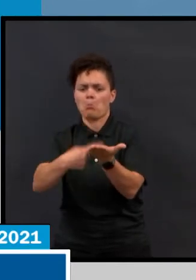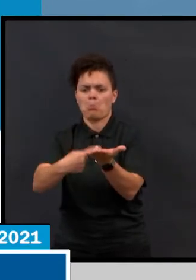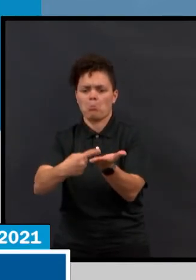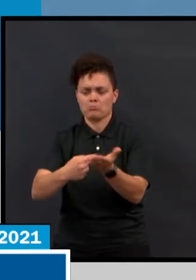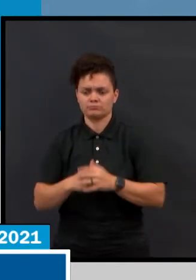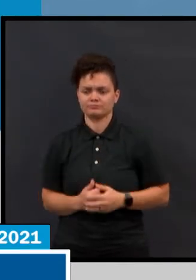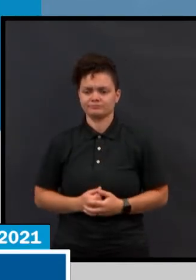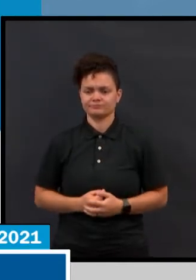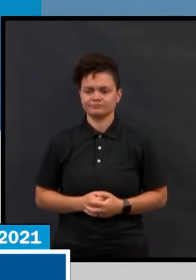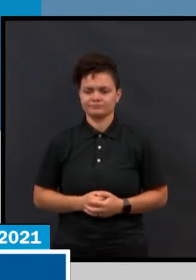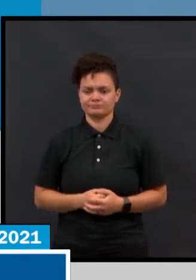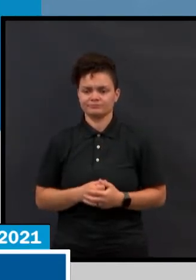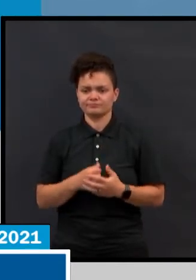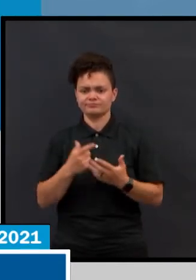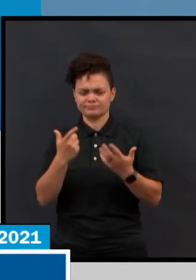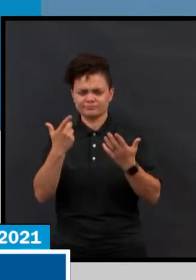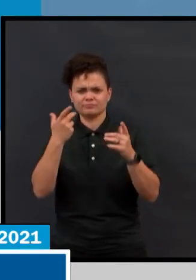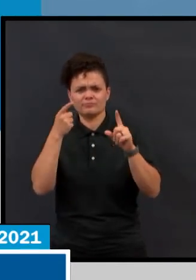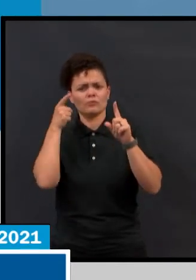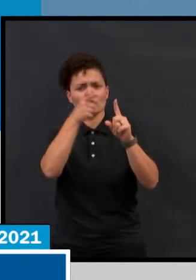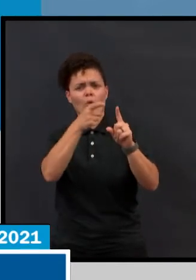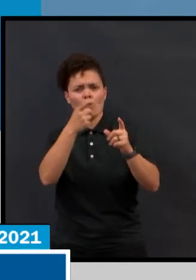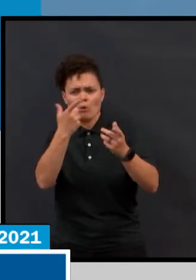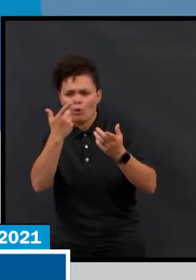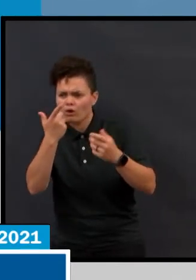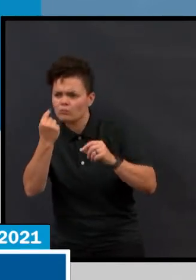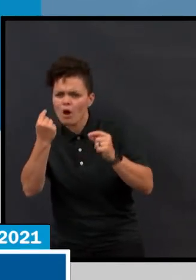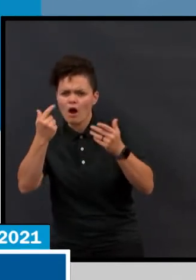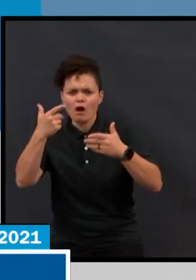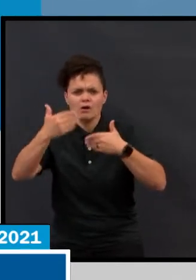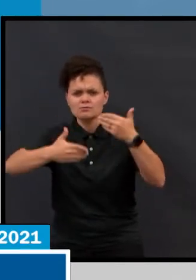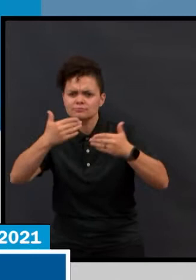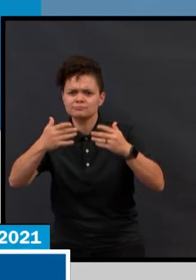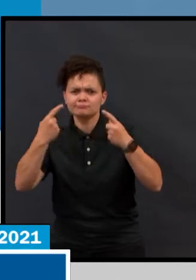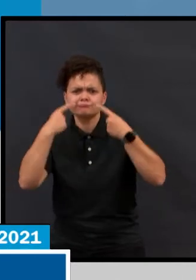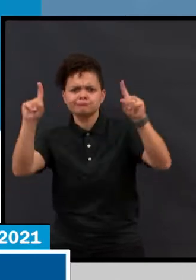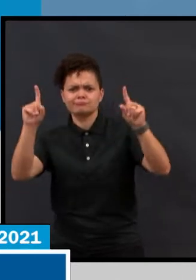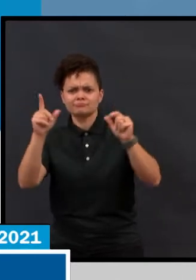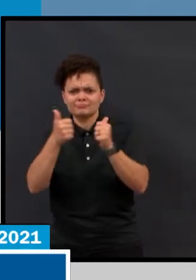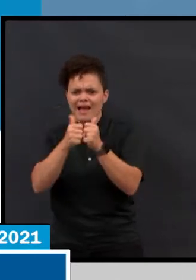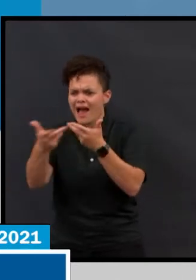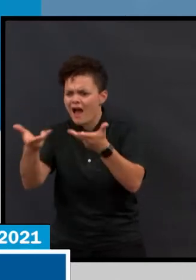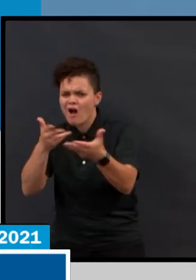and effective uh techniques to engage our young people and to keep them from being involved and